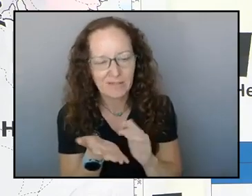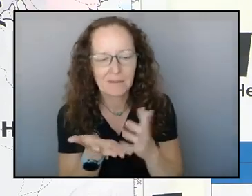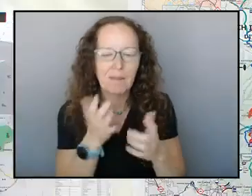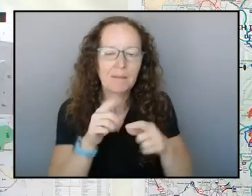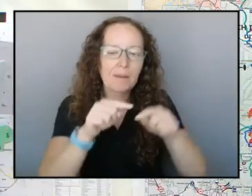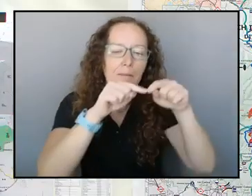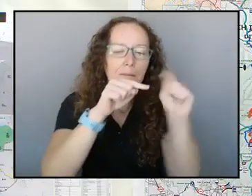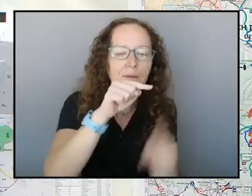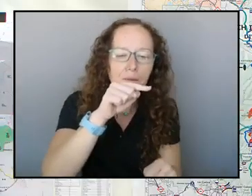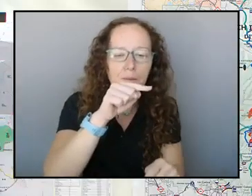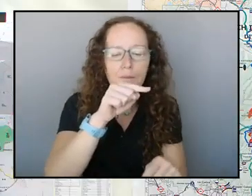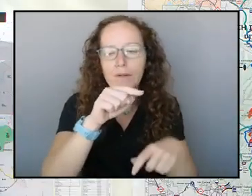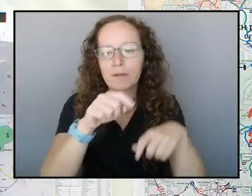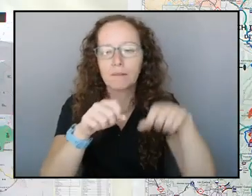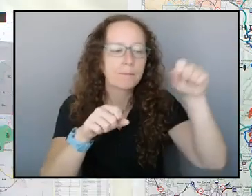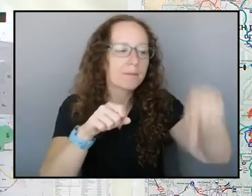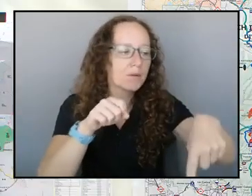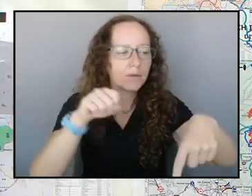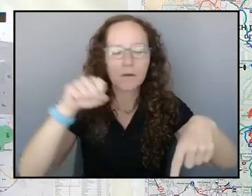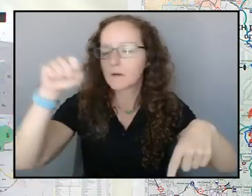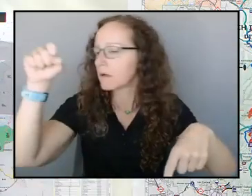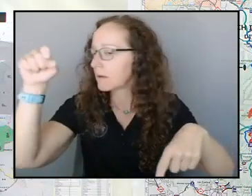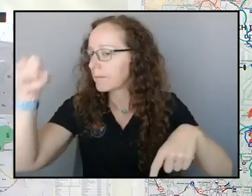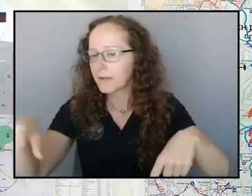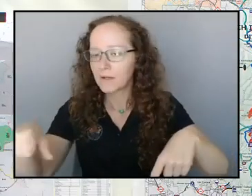kind of build up and then give up pretty quickly in their